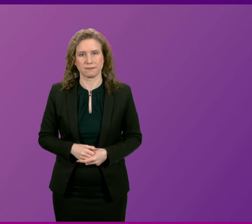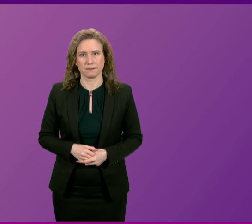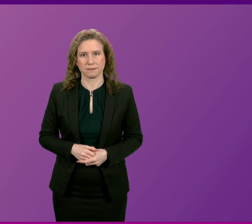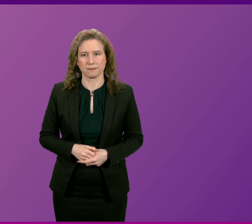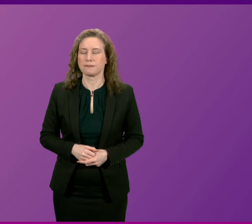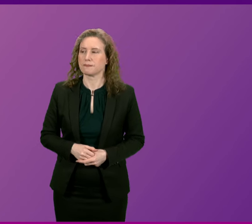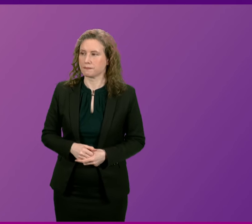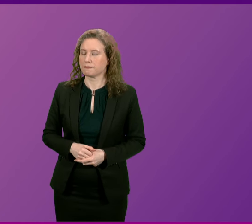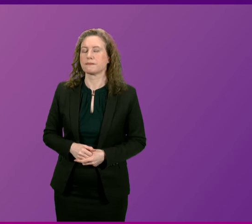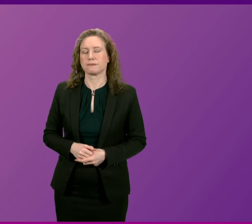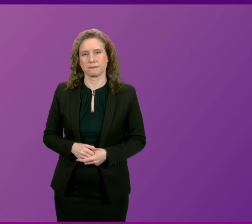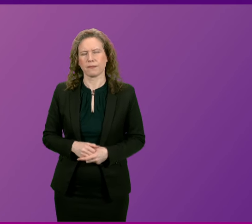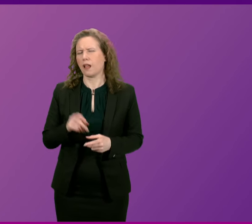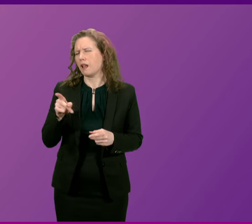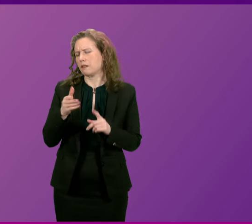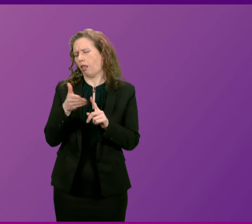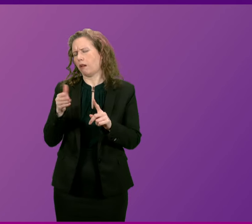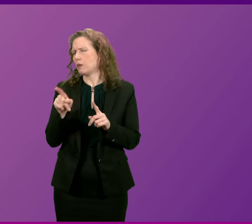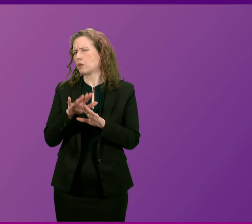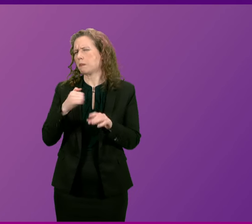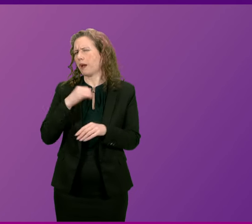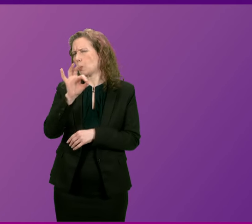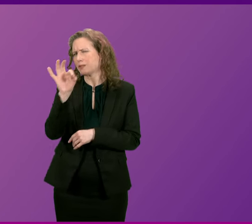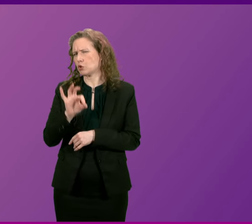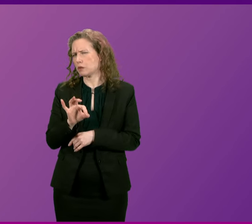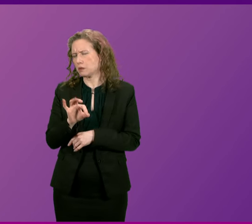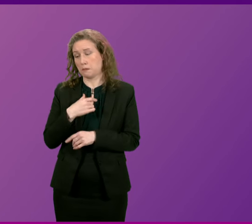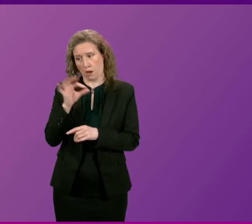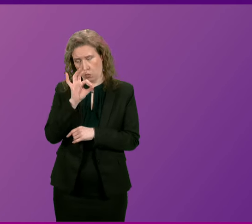Of course, that was not my question. The question was very specific,